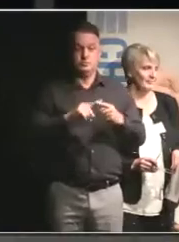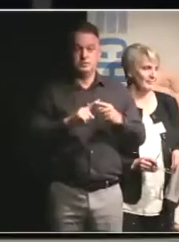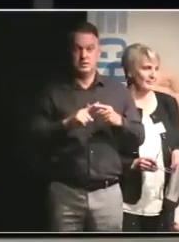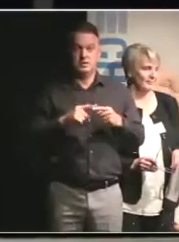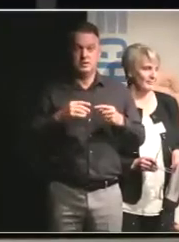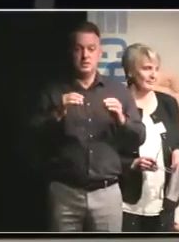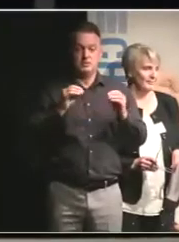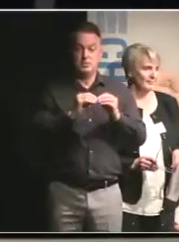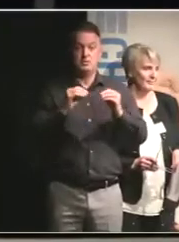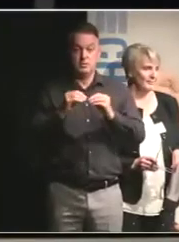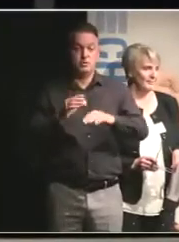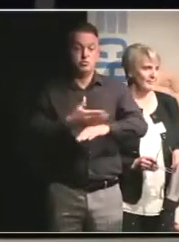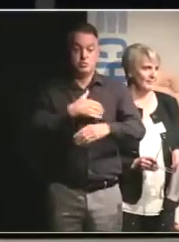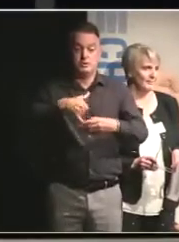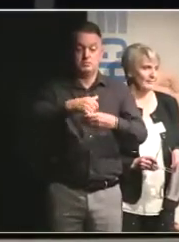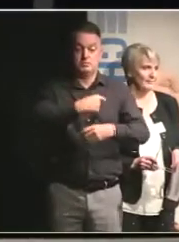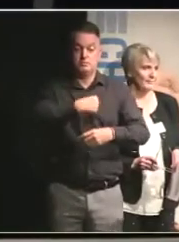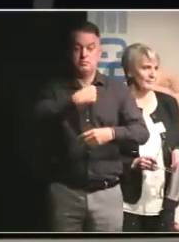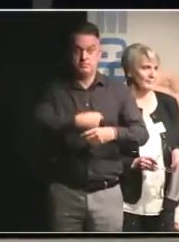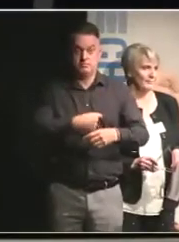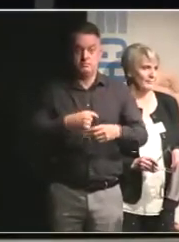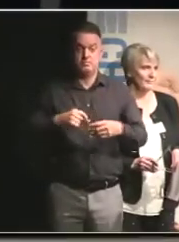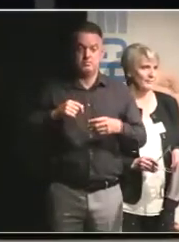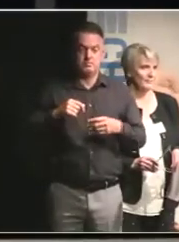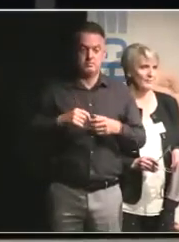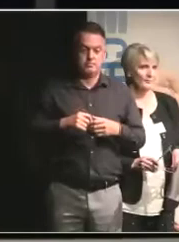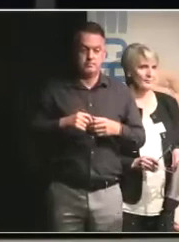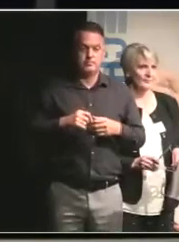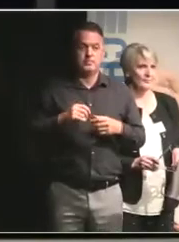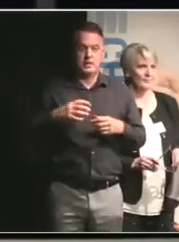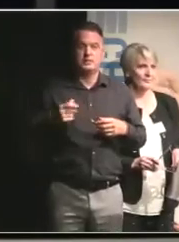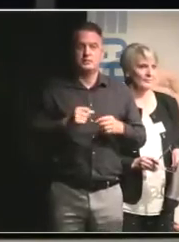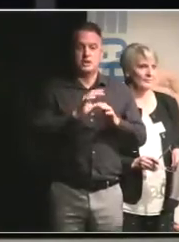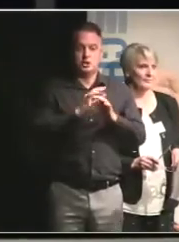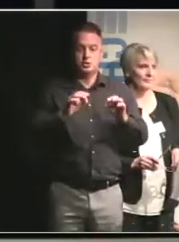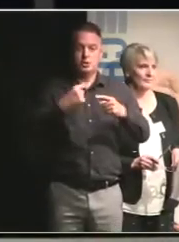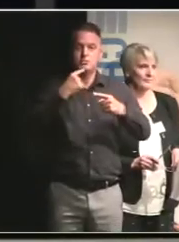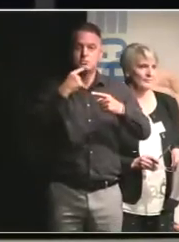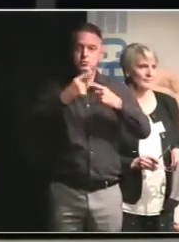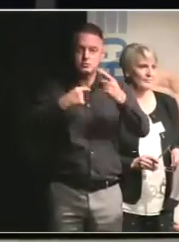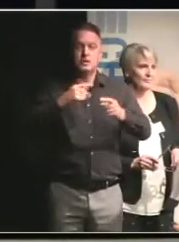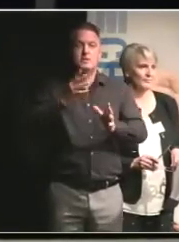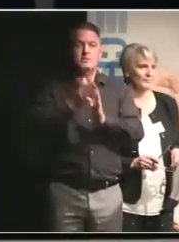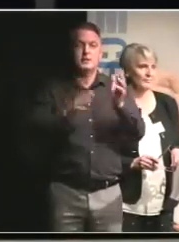in the Green Chemistry Commitment is completely non-prescriptive, that every university has a set